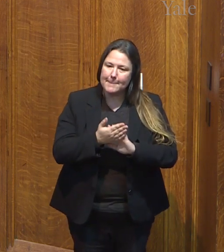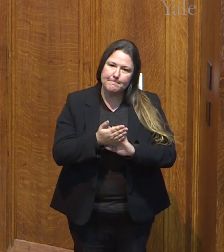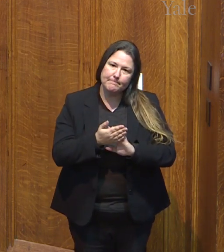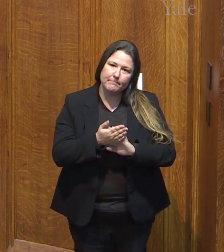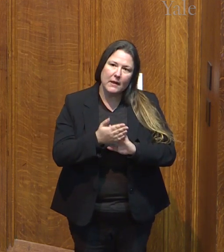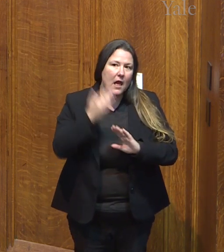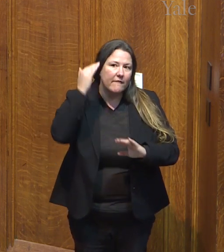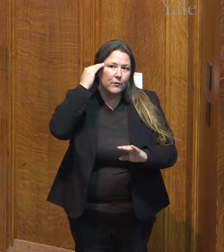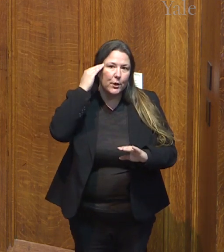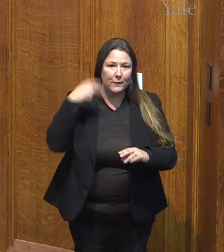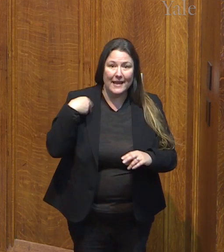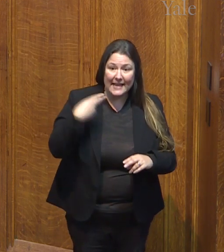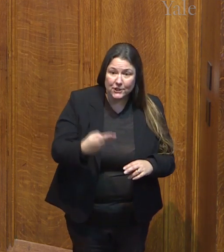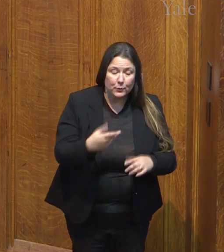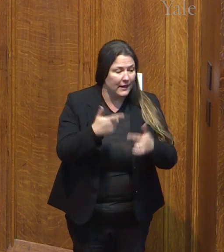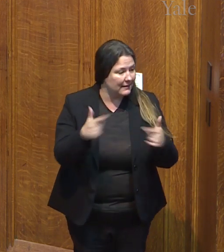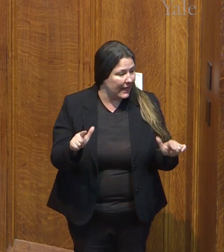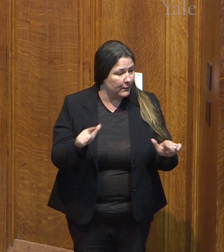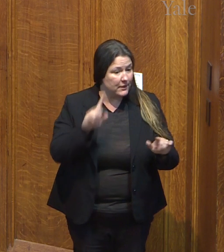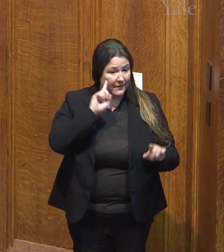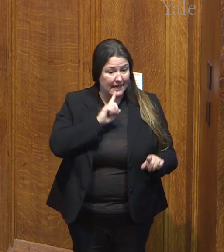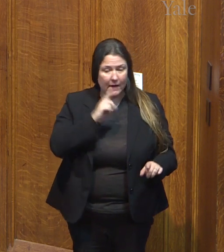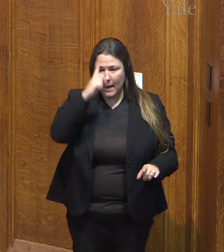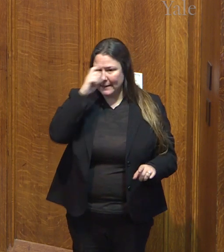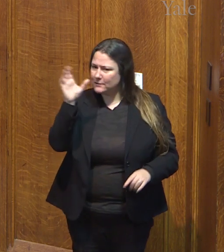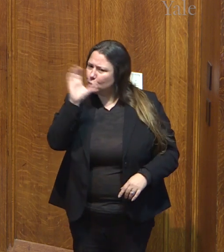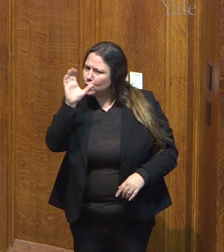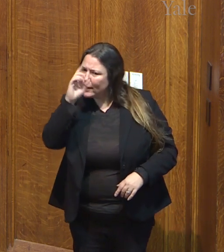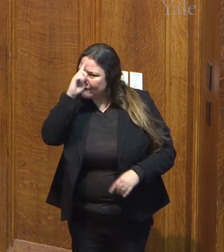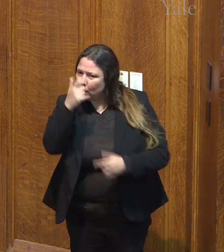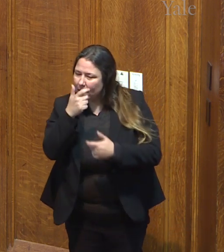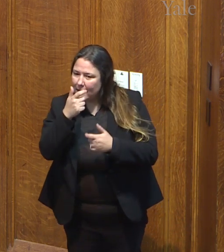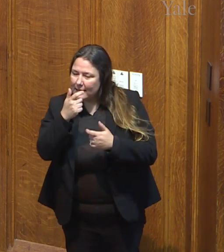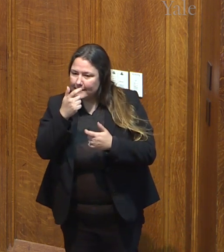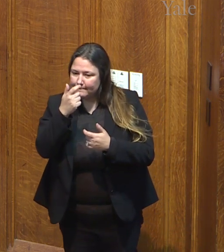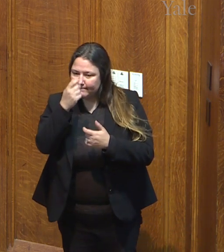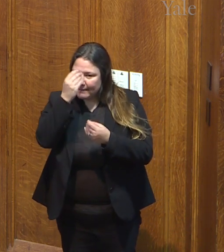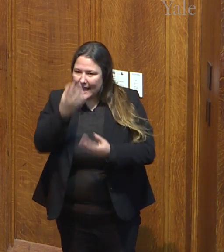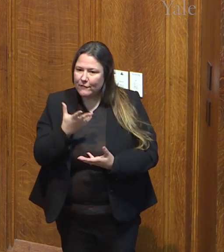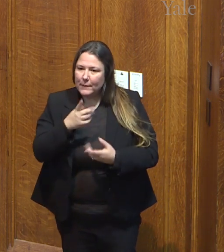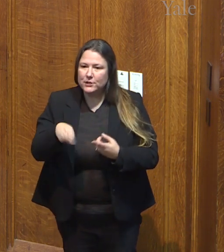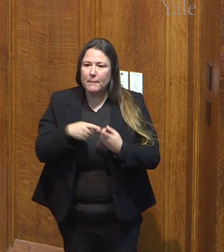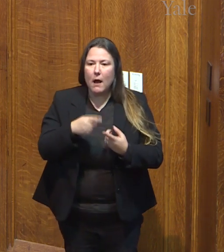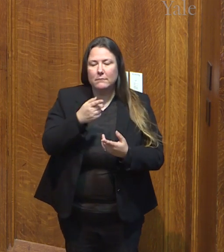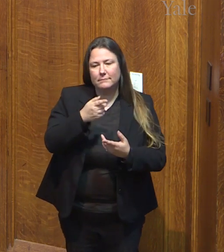when I was looking for information about the partially Deaf for my first book, the memoir that Steve mentioned.